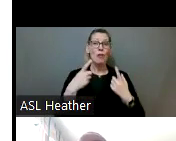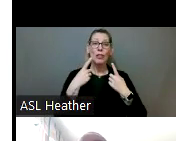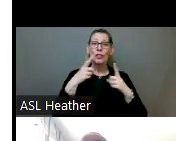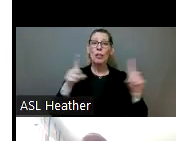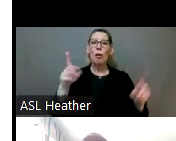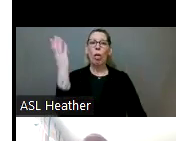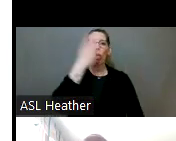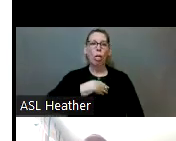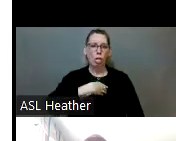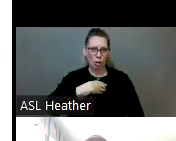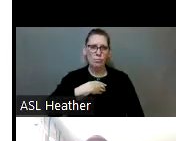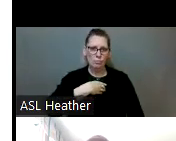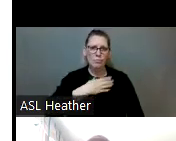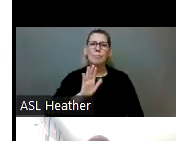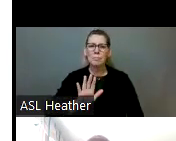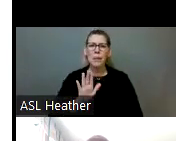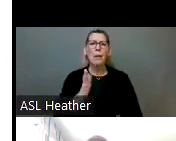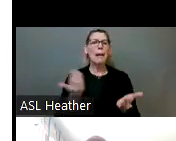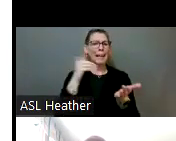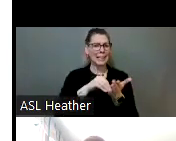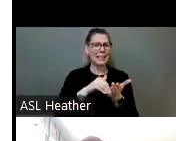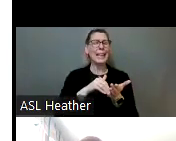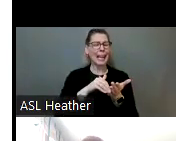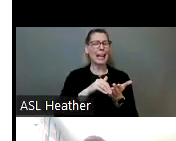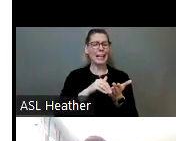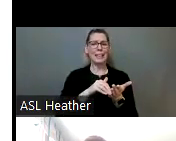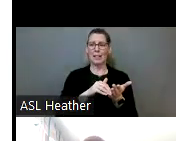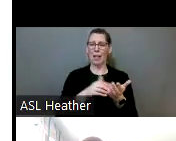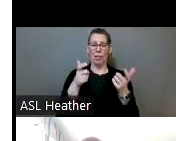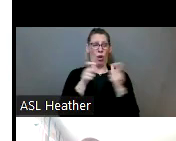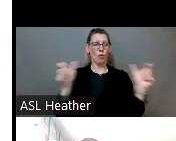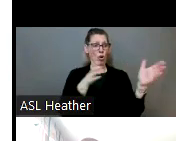so again as part of this larger plan, what celebrations? So that really